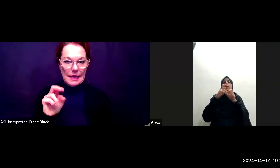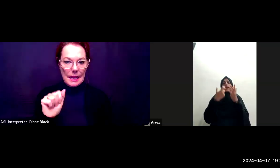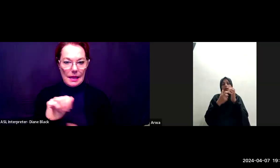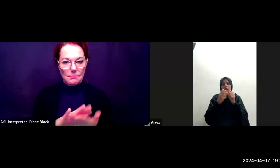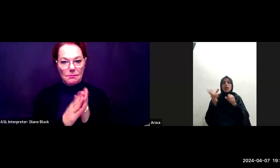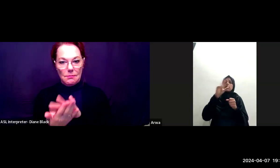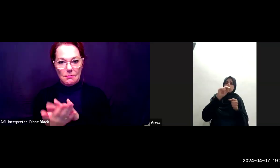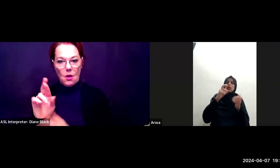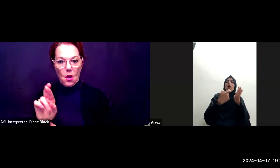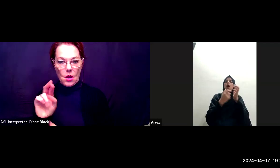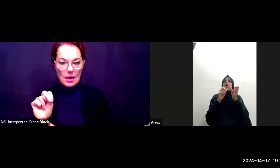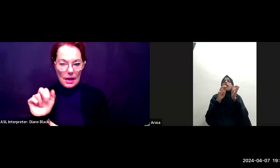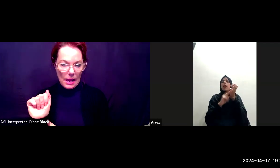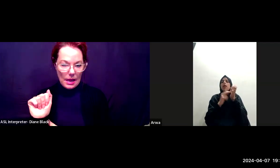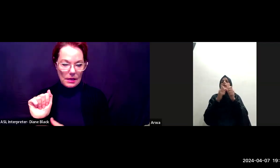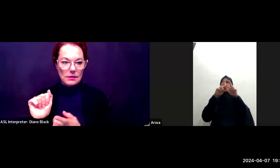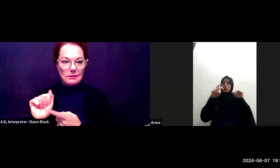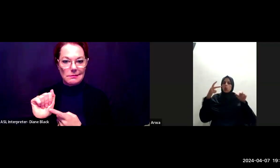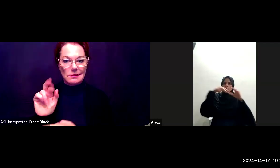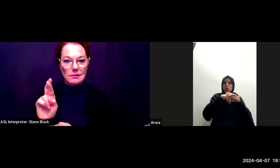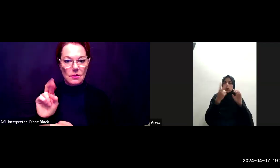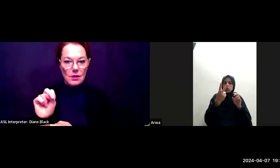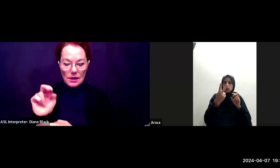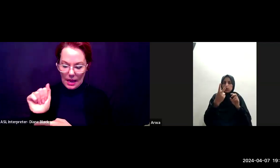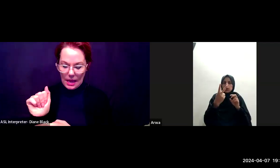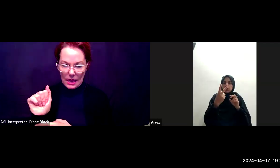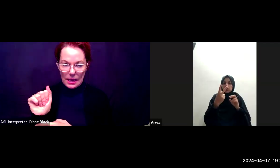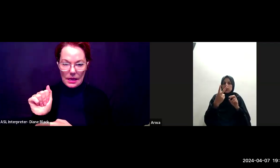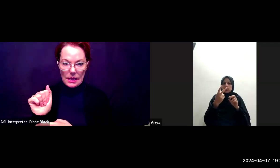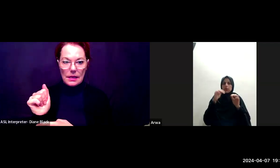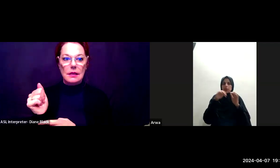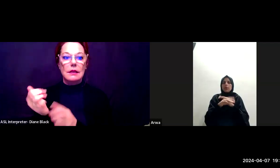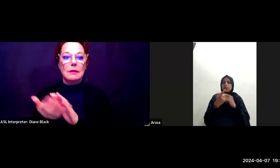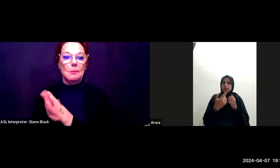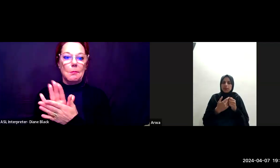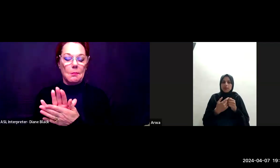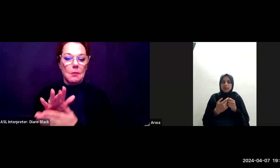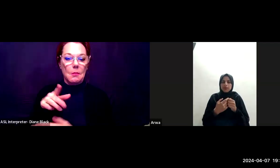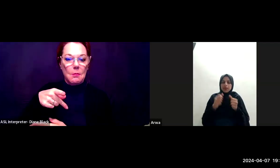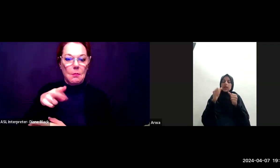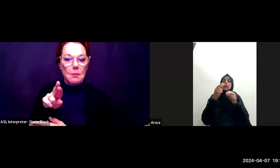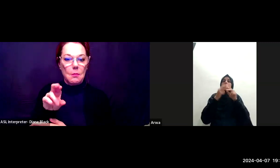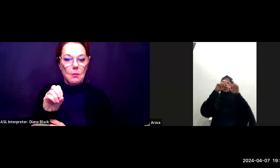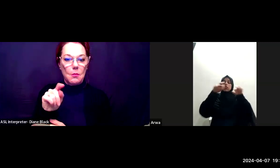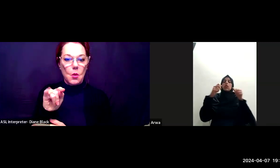And this RNA is translated into a protein as amino acids. Okay and they get out of the